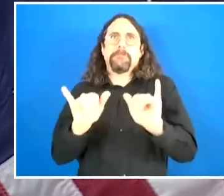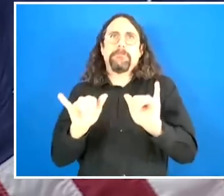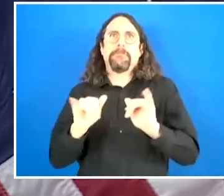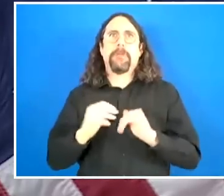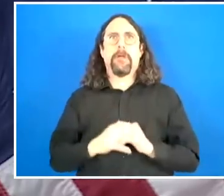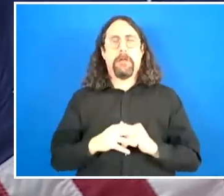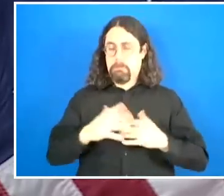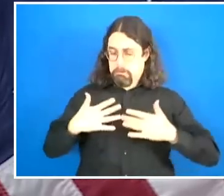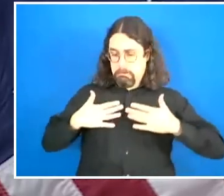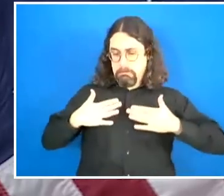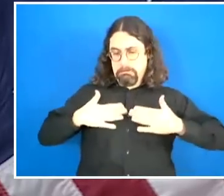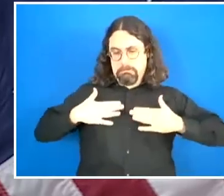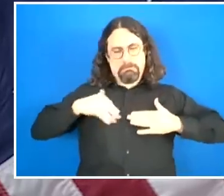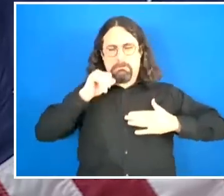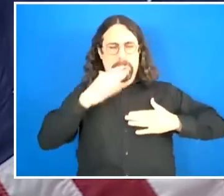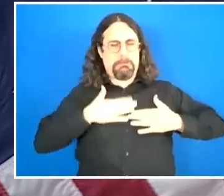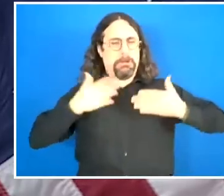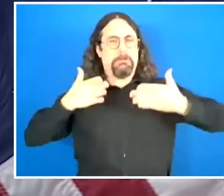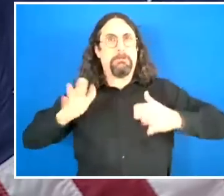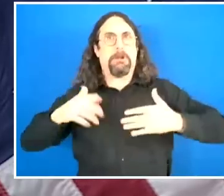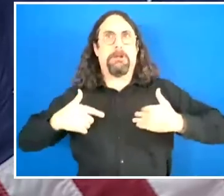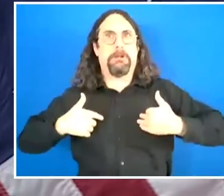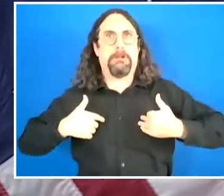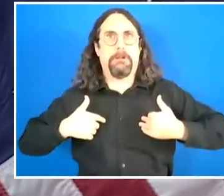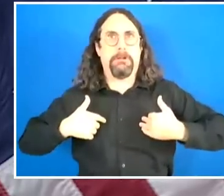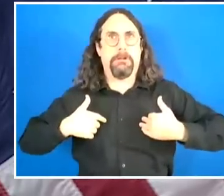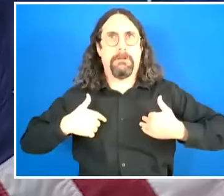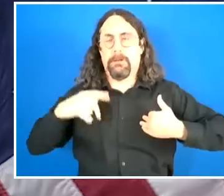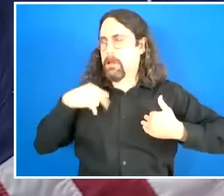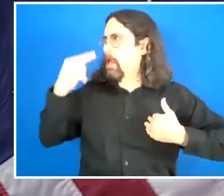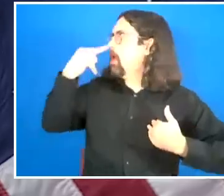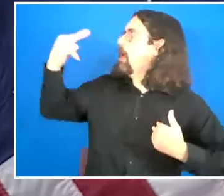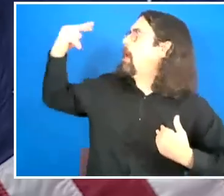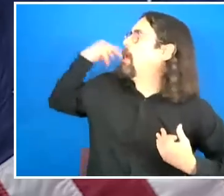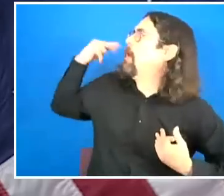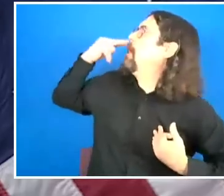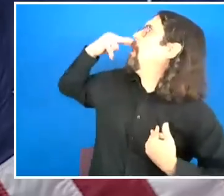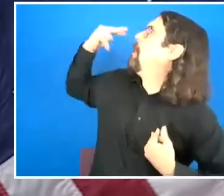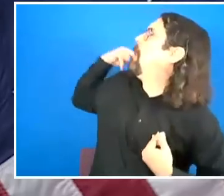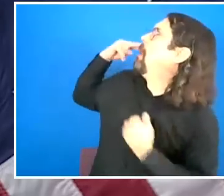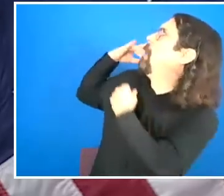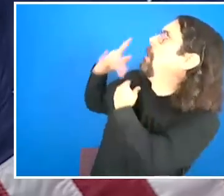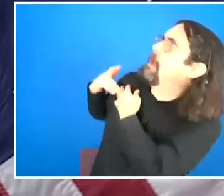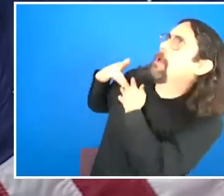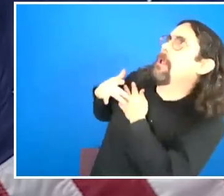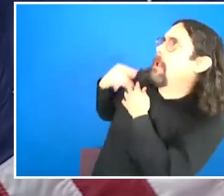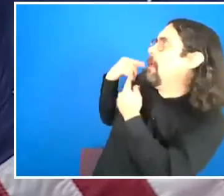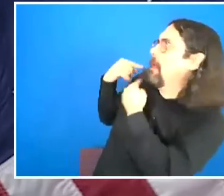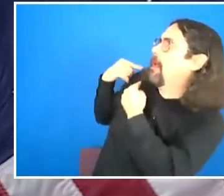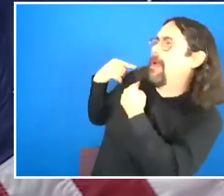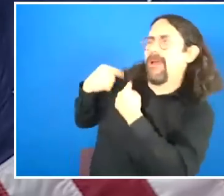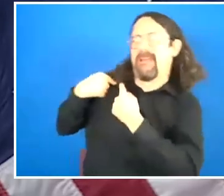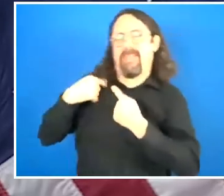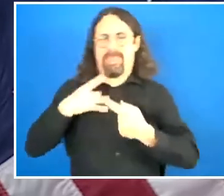HAPPENED IN THE WEEKS AND MONTHS AND THINK ABOUT WHAT D UNDERSTAND, ALL OF US, WHAT DID WE NOT UNDERSTAND, YOU KNOW, WHAT MIGHT HAVE BEEN